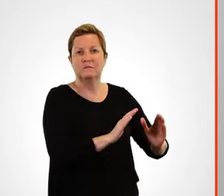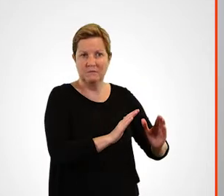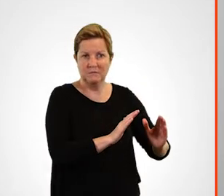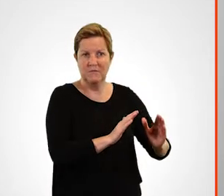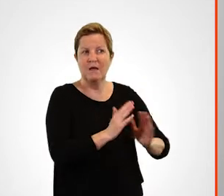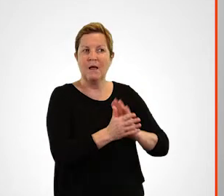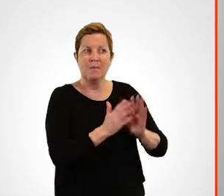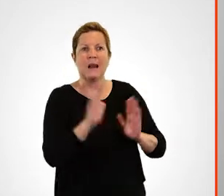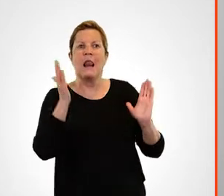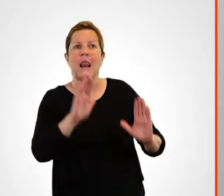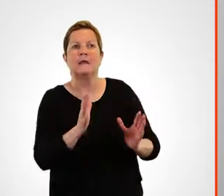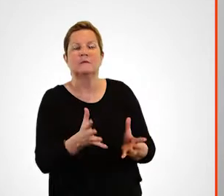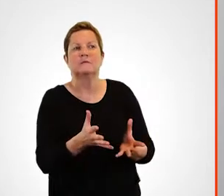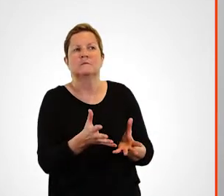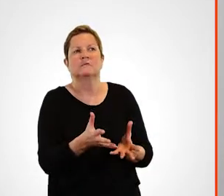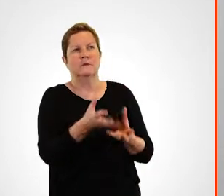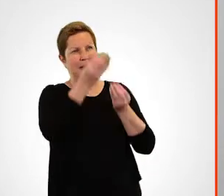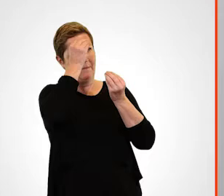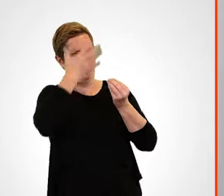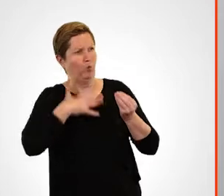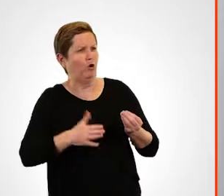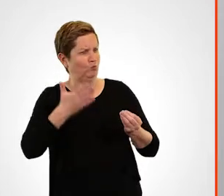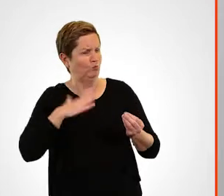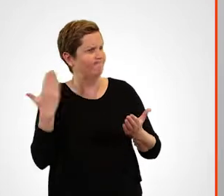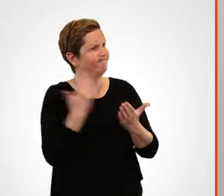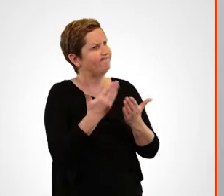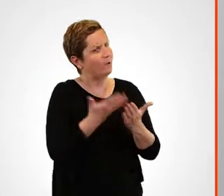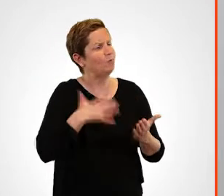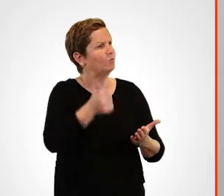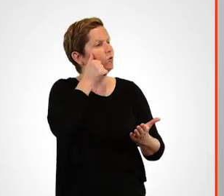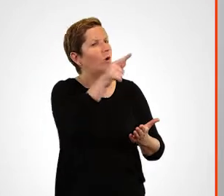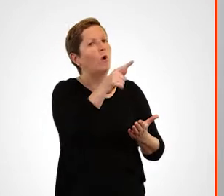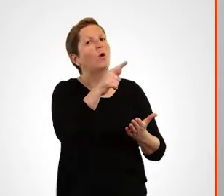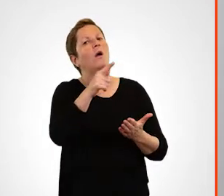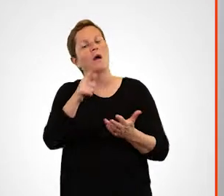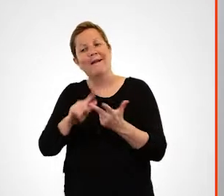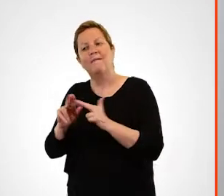sort of demanded from children when they're delayed in this.